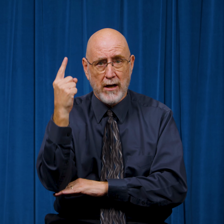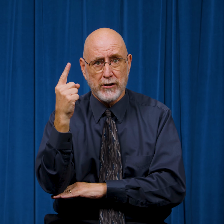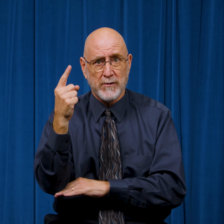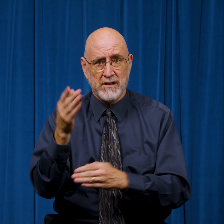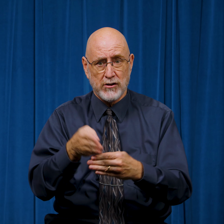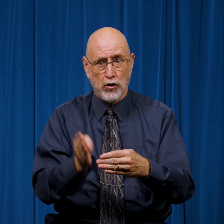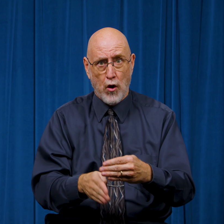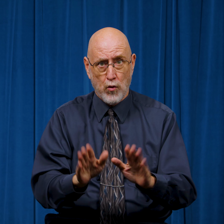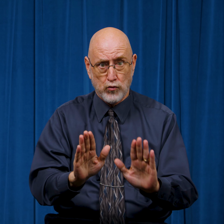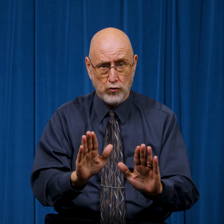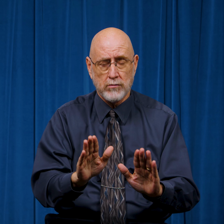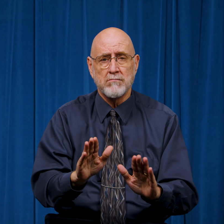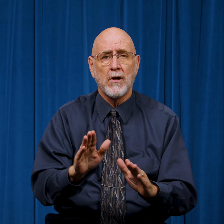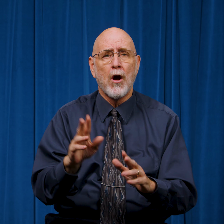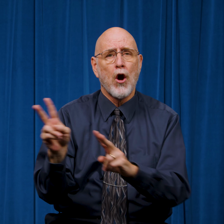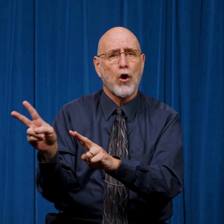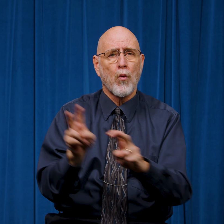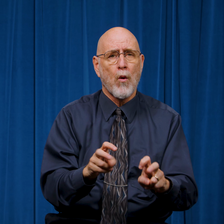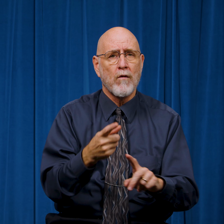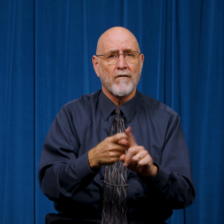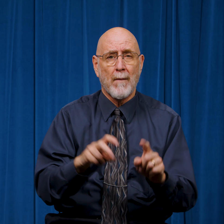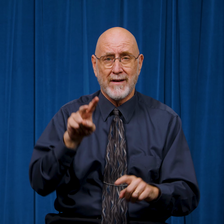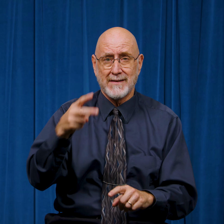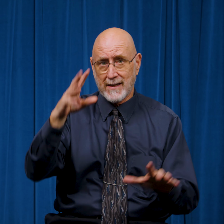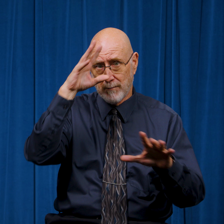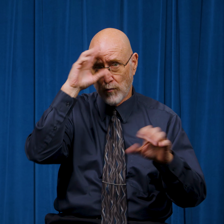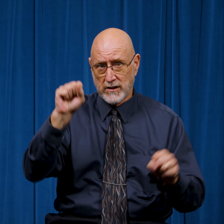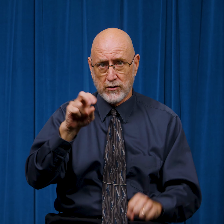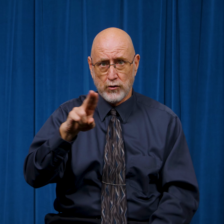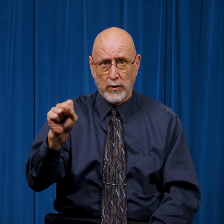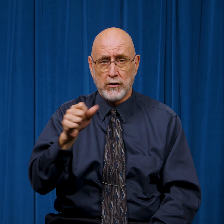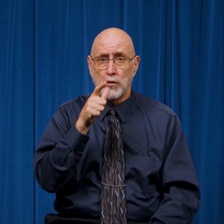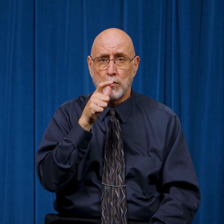I want to share a quote from the second president of the United States, John Adams,